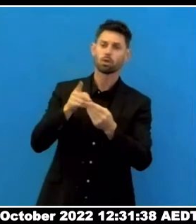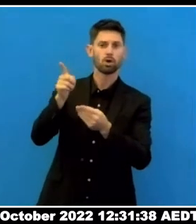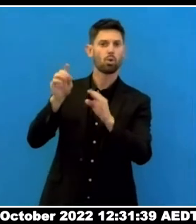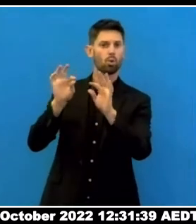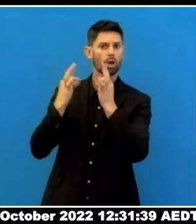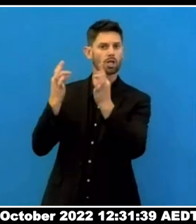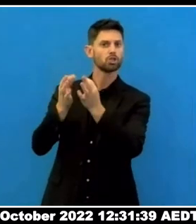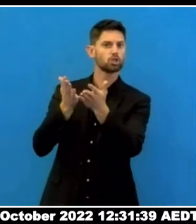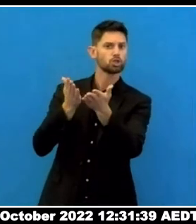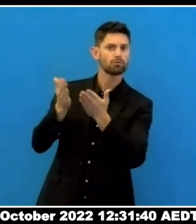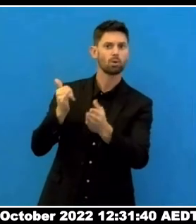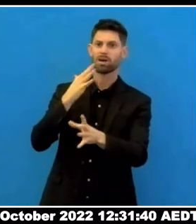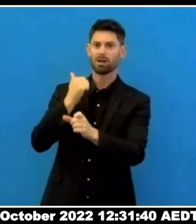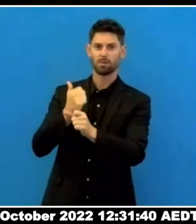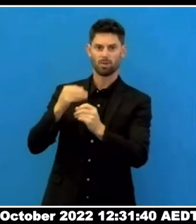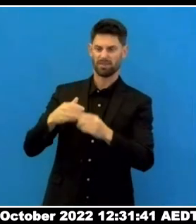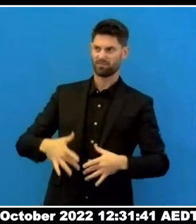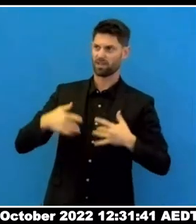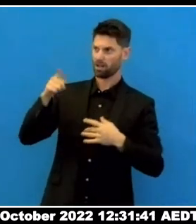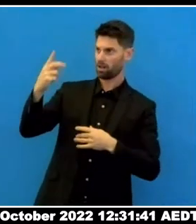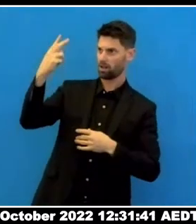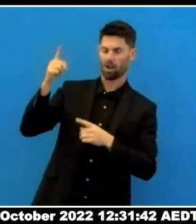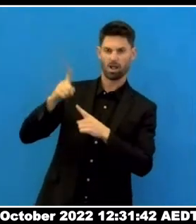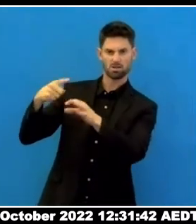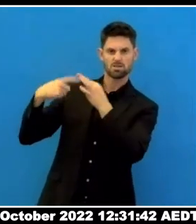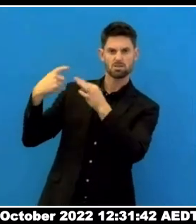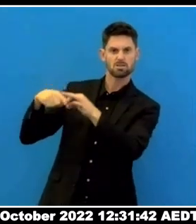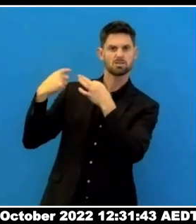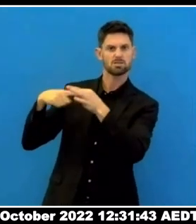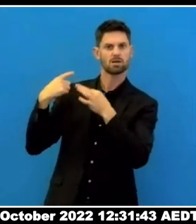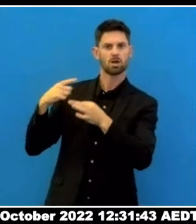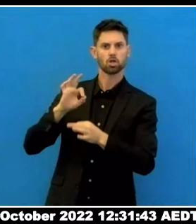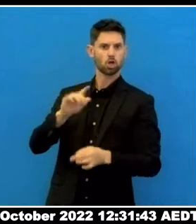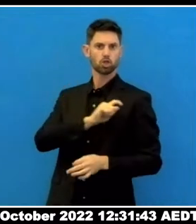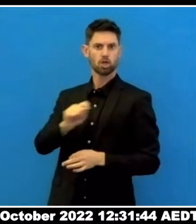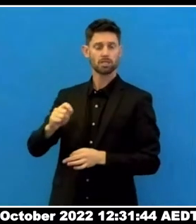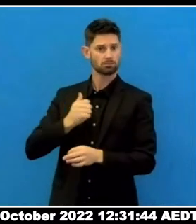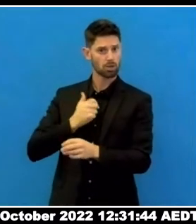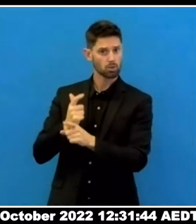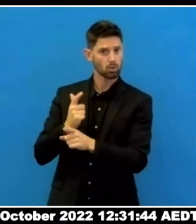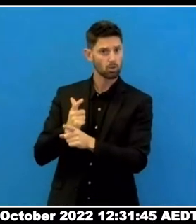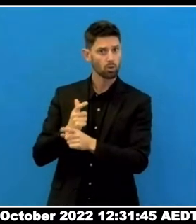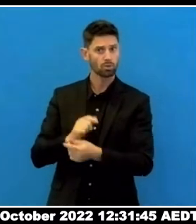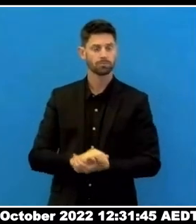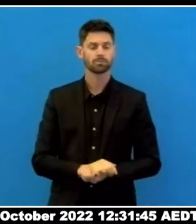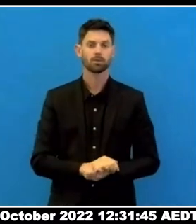that they are not being believed, that goes to the trust issue, doesn't it? It goes yes, it really goes to trust issue